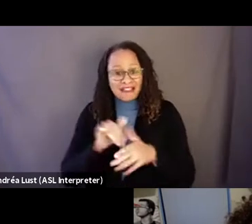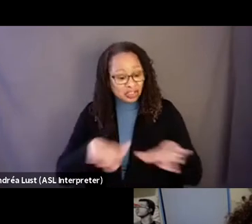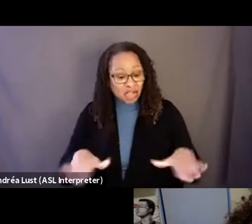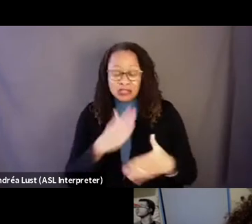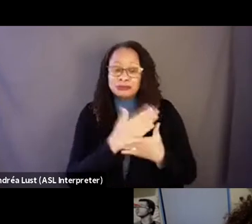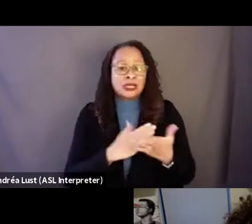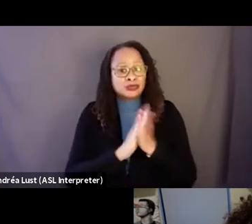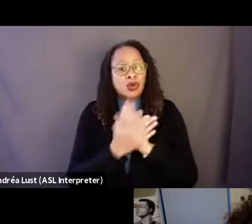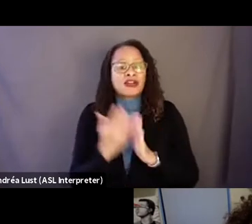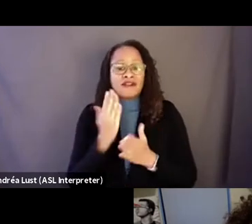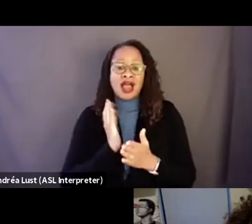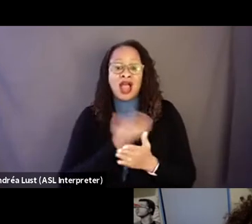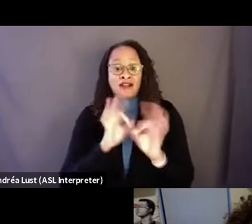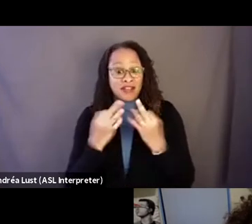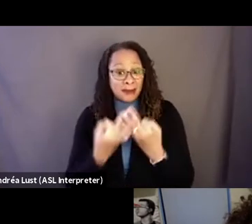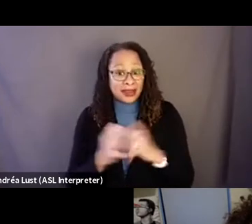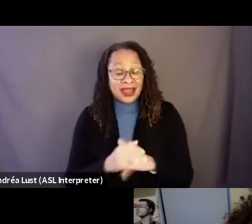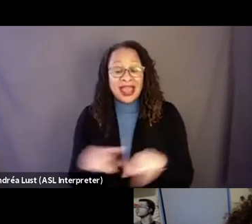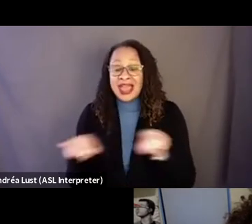And as Nunu says, and it's been depicted in the film,